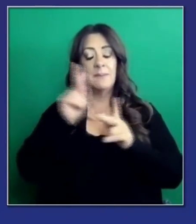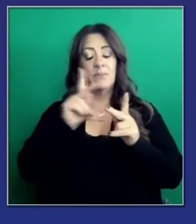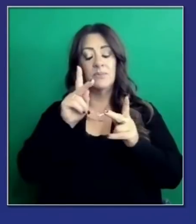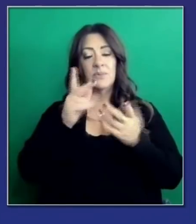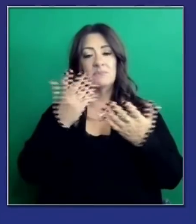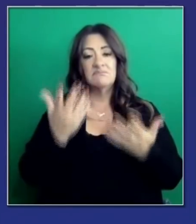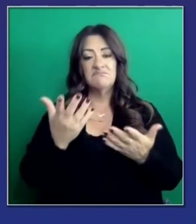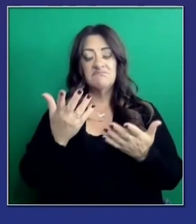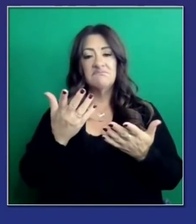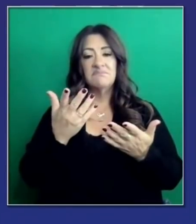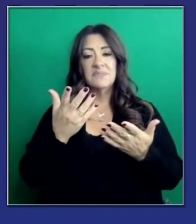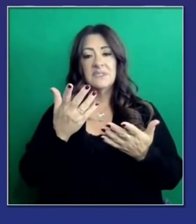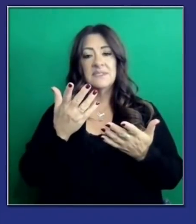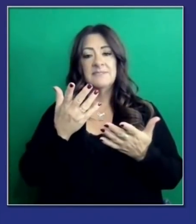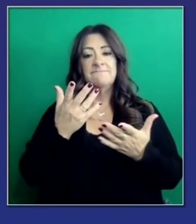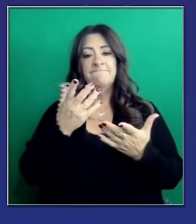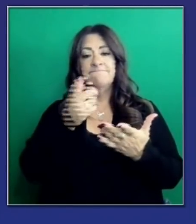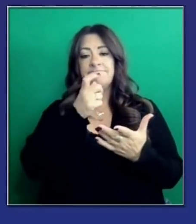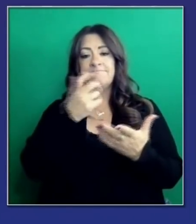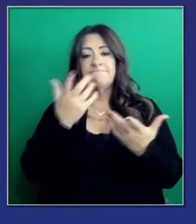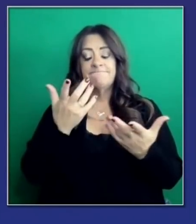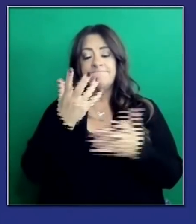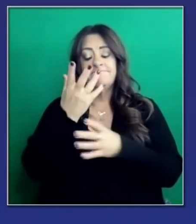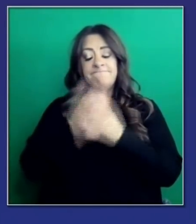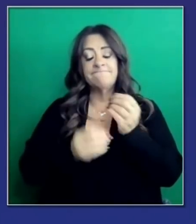THIS IS A SOBER REMINDER ON HOW